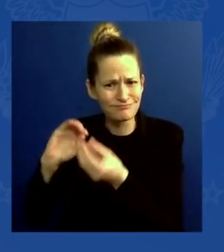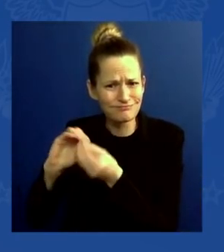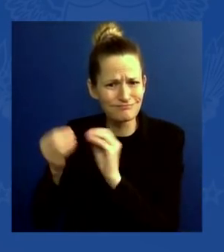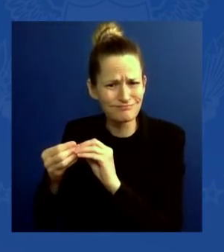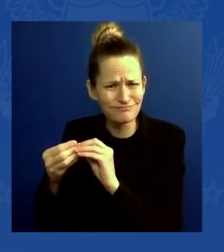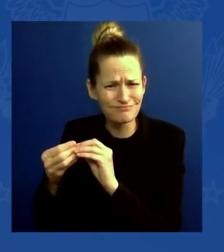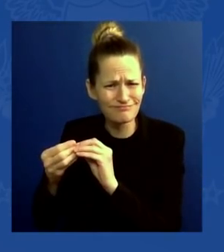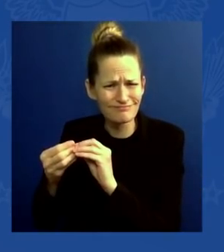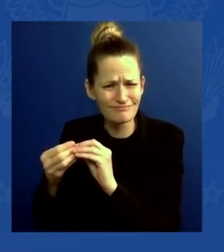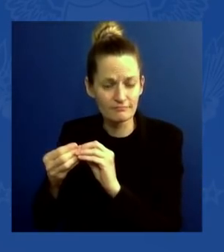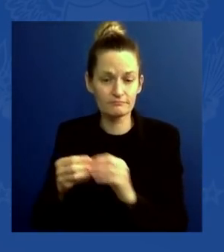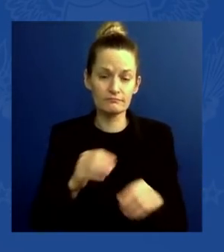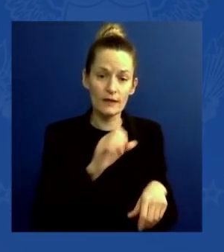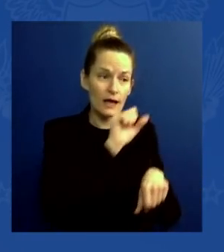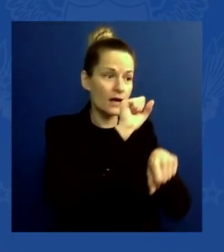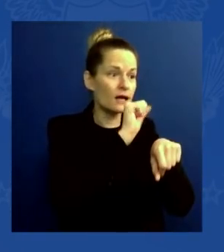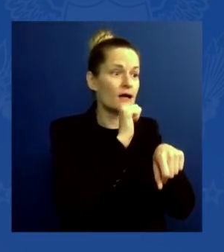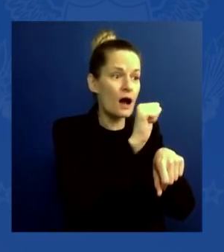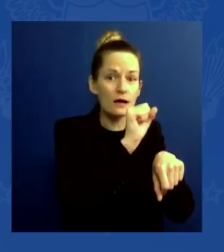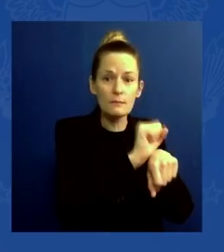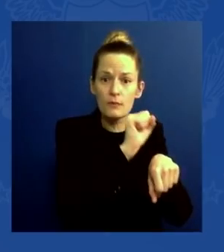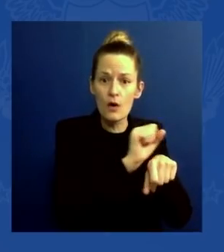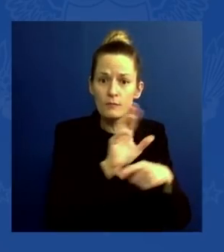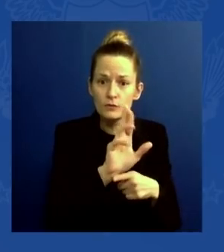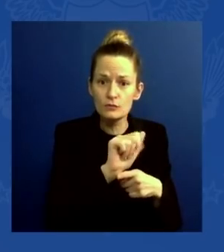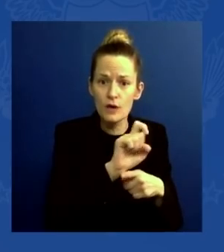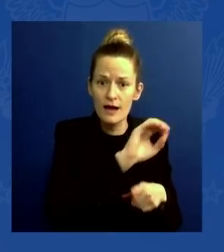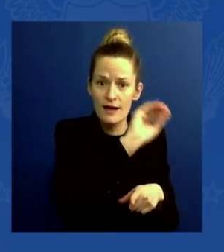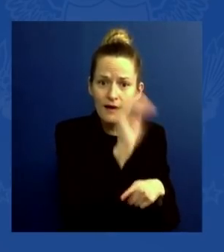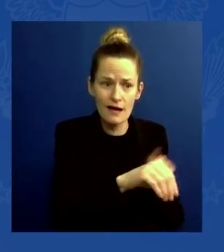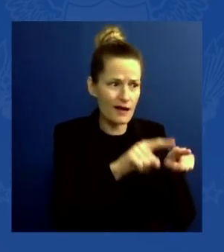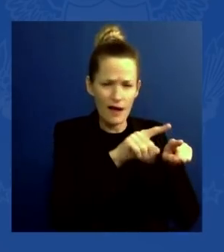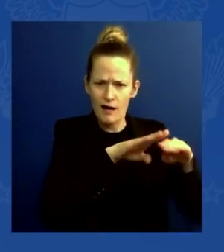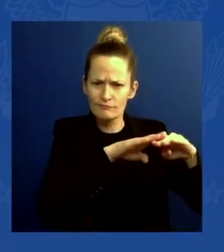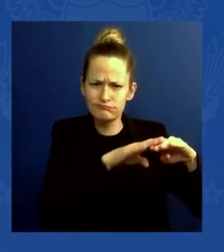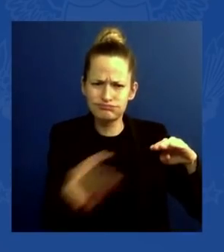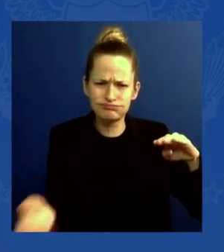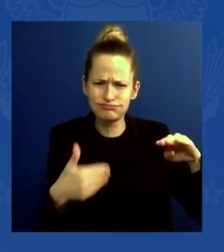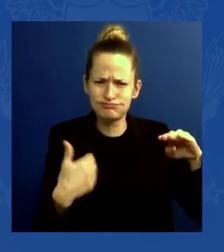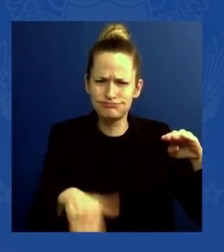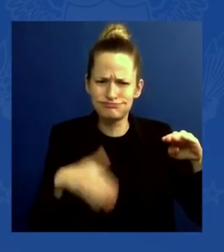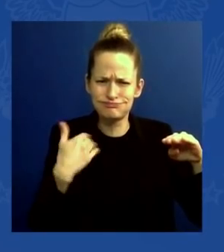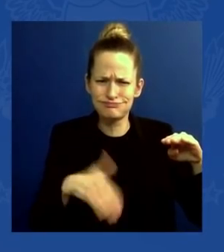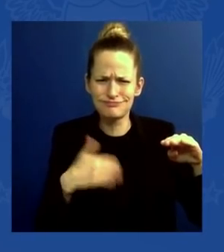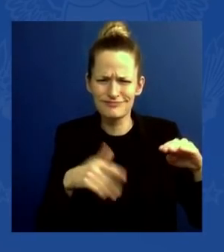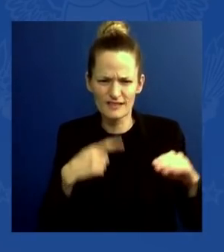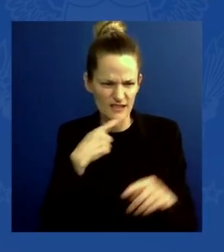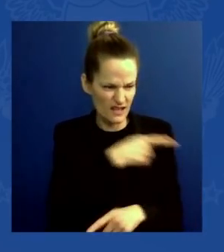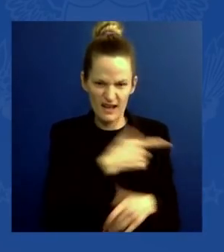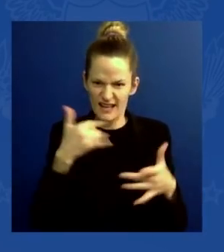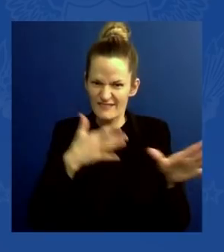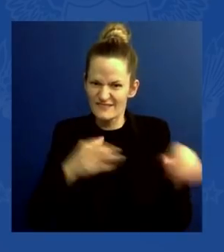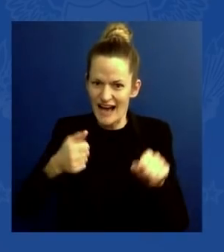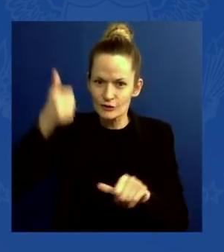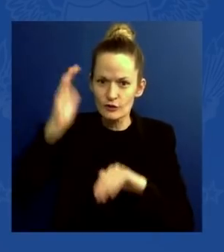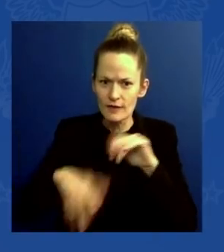projected that would happen. And we're just -- we're just getting started. We did something that's long overdue,